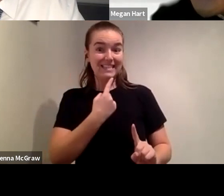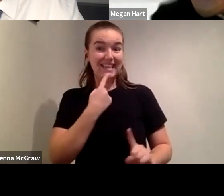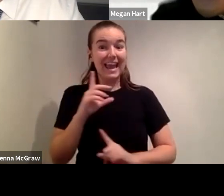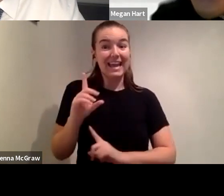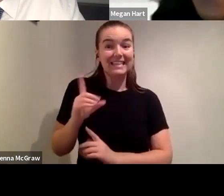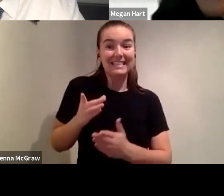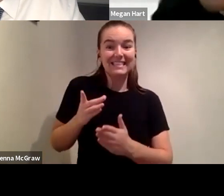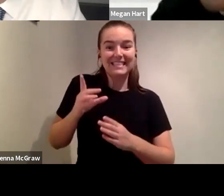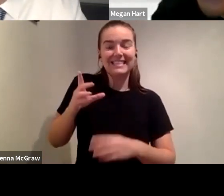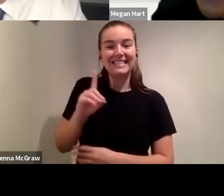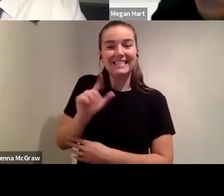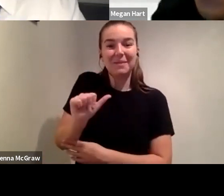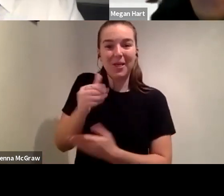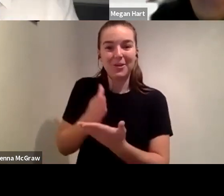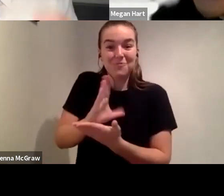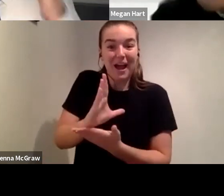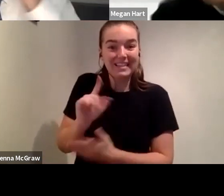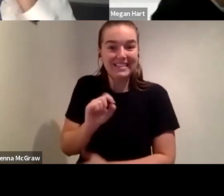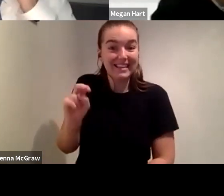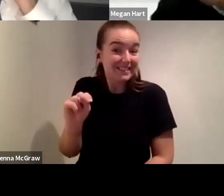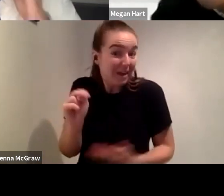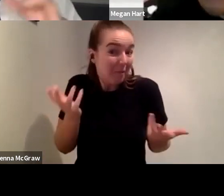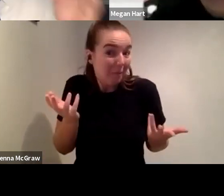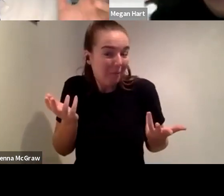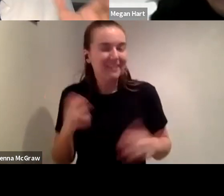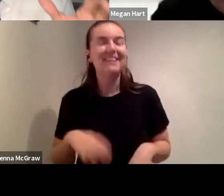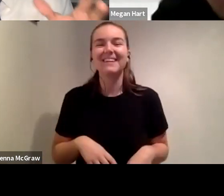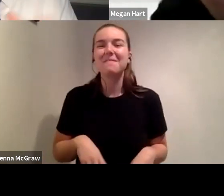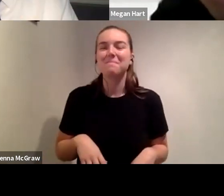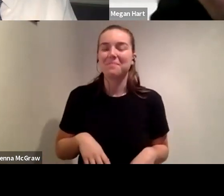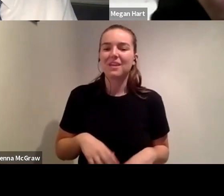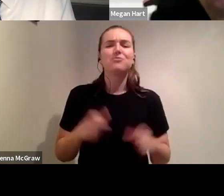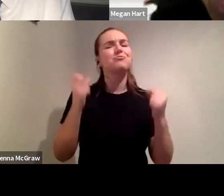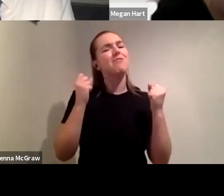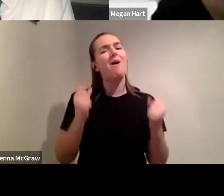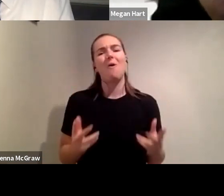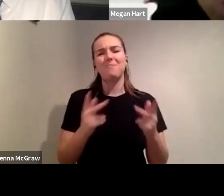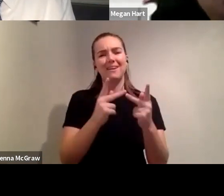I'm sorry. Do I get a bonus point if I say disability rights Tennessee?